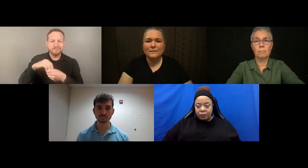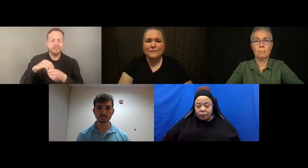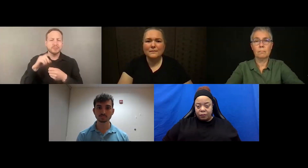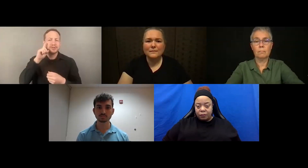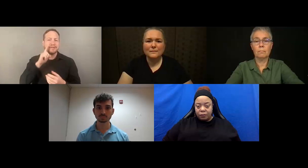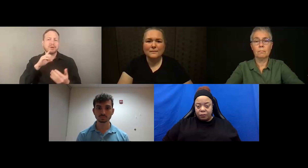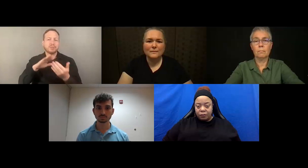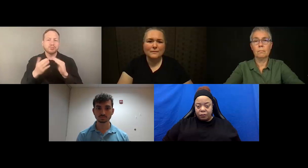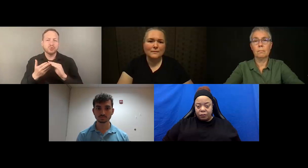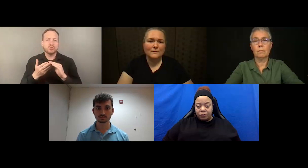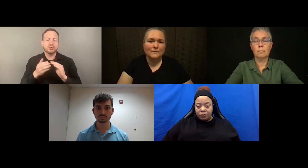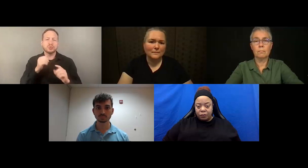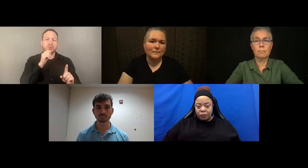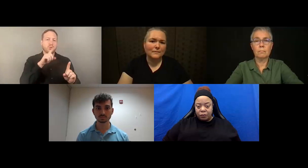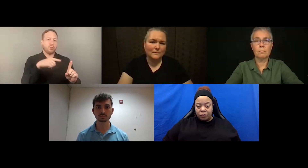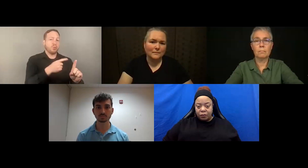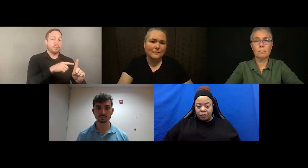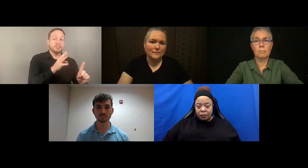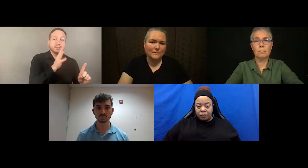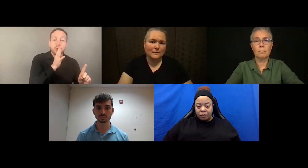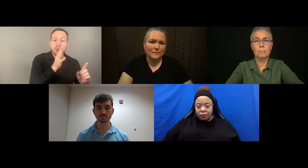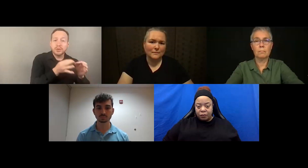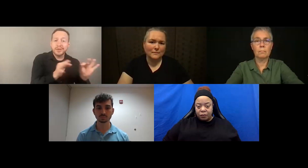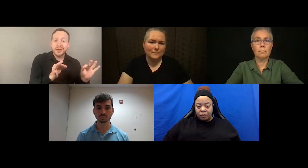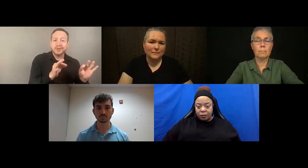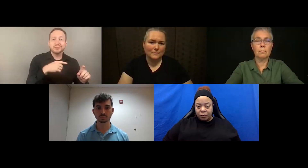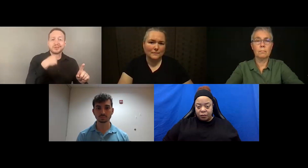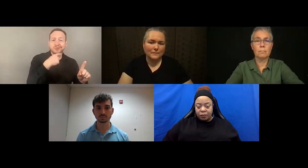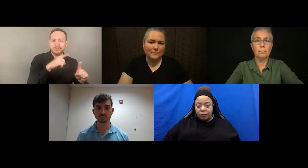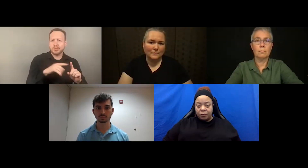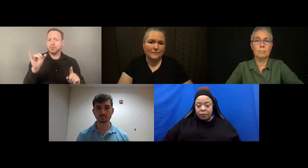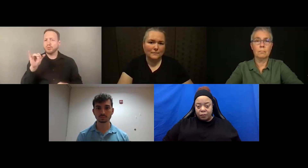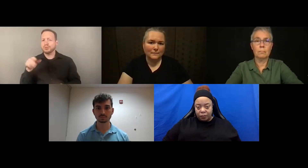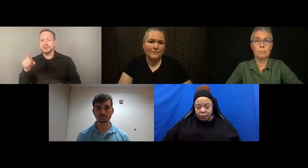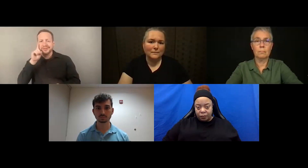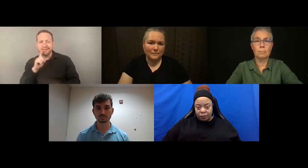propose a law, we have the community's input. Not just um spoken language/hearing